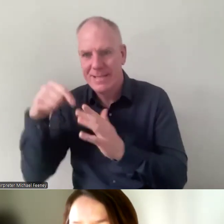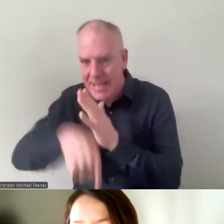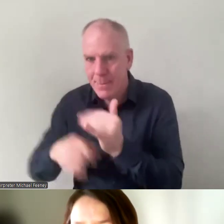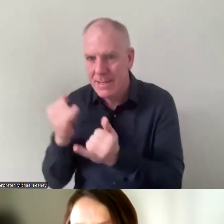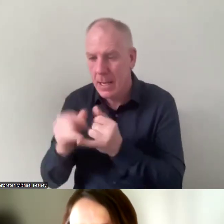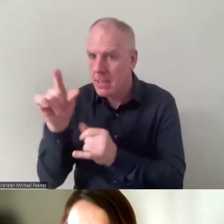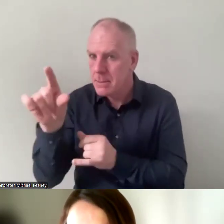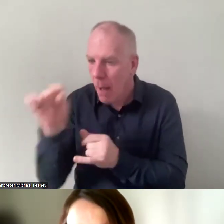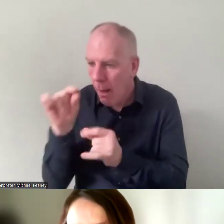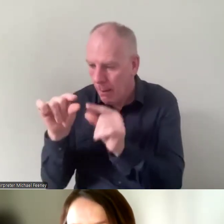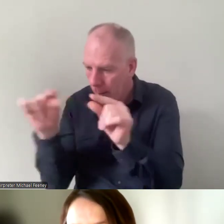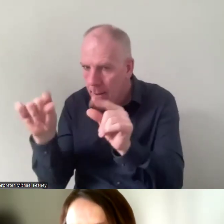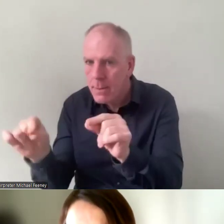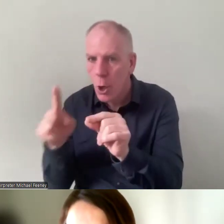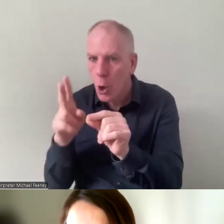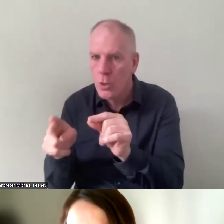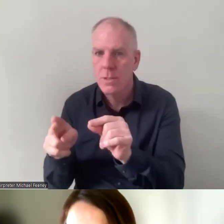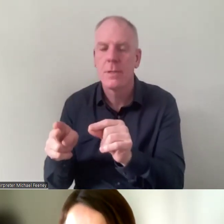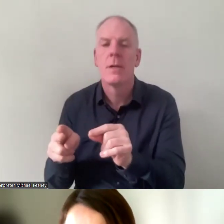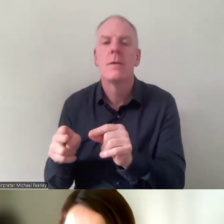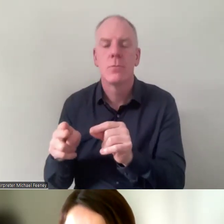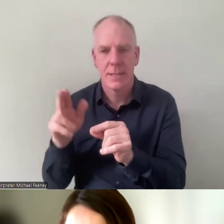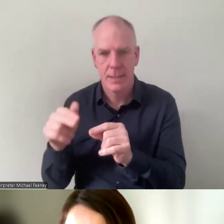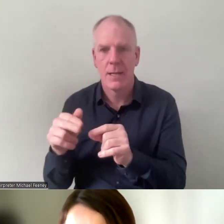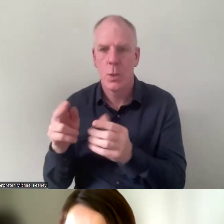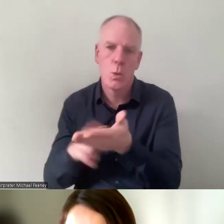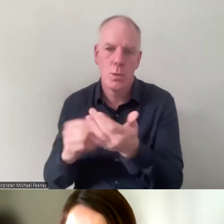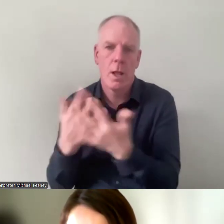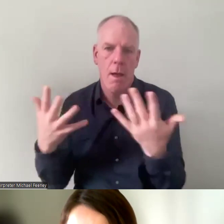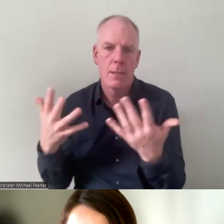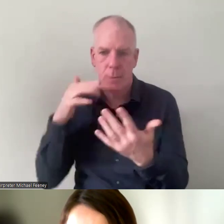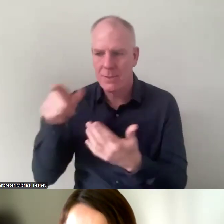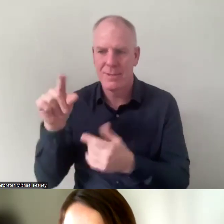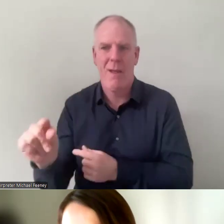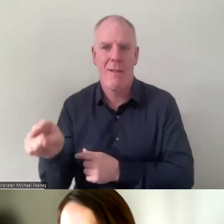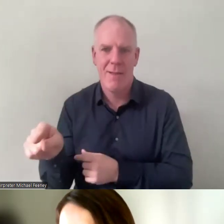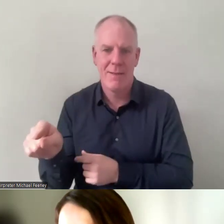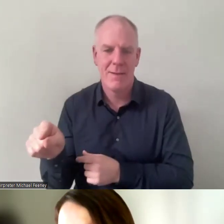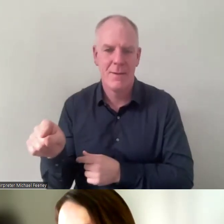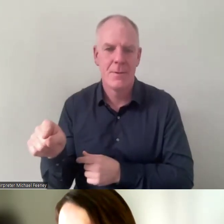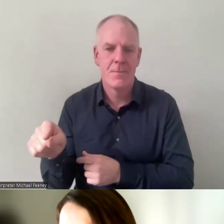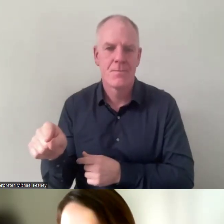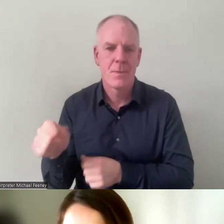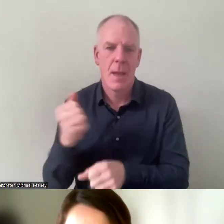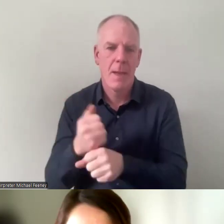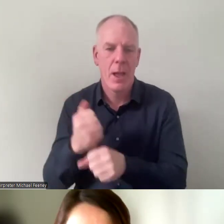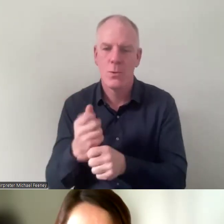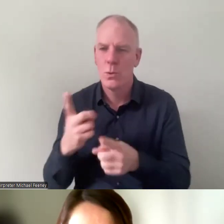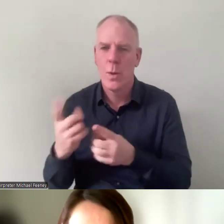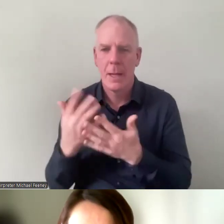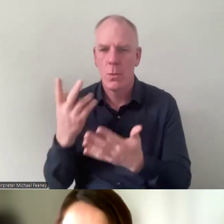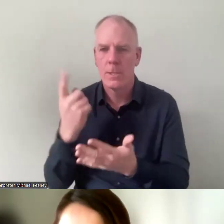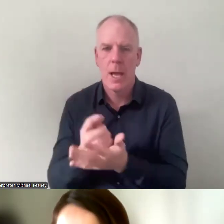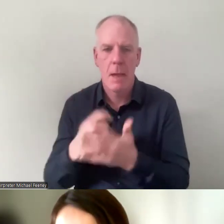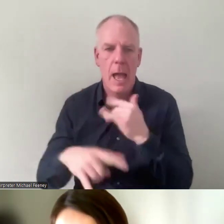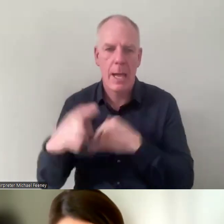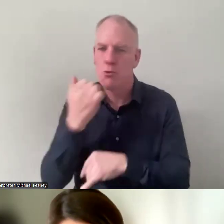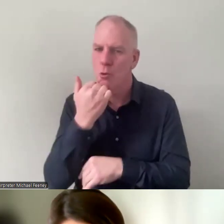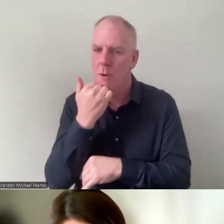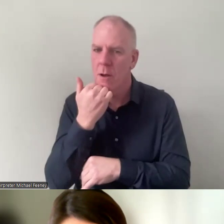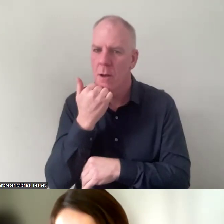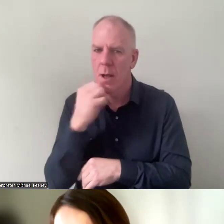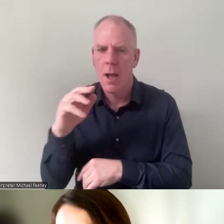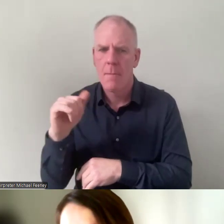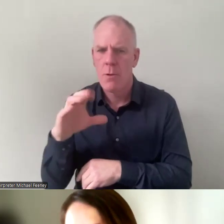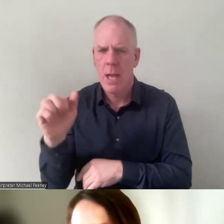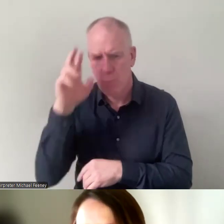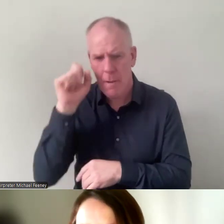sample, we can fit a lot of small samples because they're very tiny. So I'd say probably the highest number, Maria, I think you remember about that. It been like